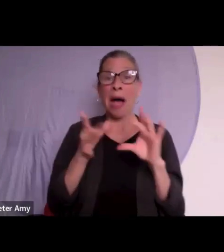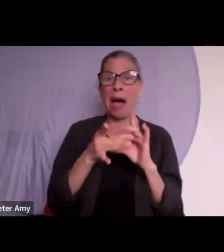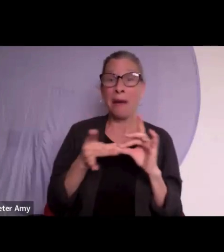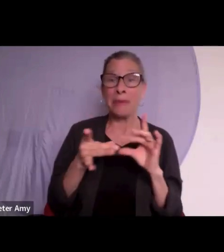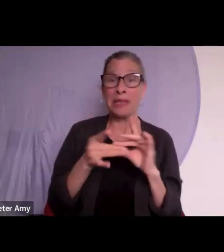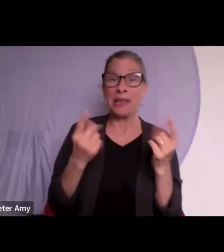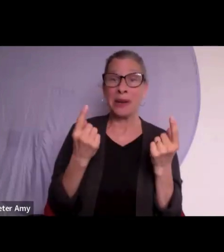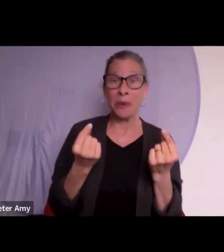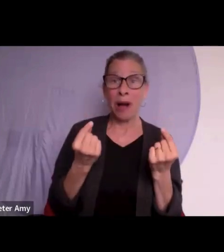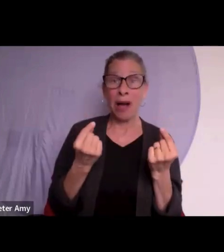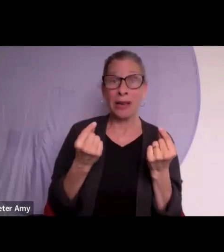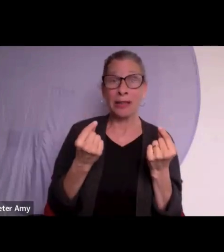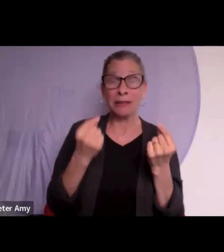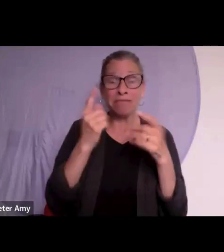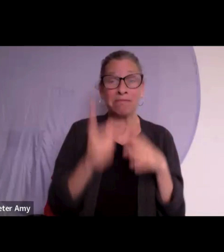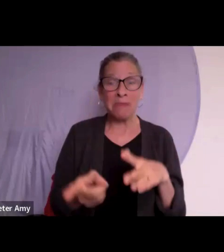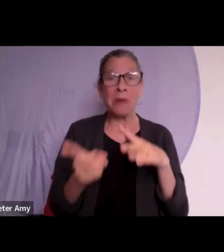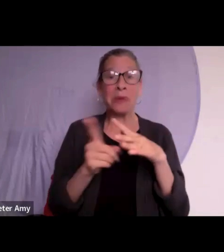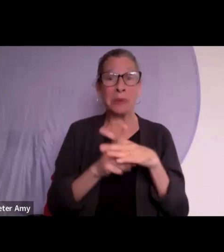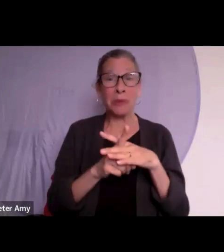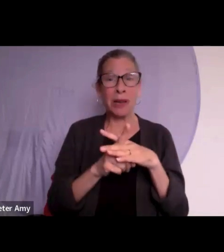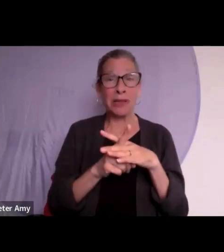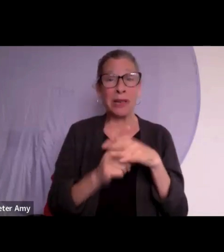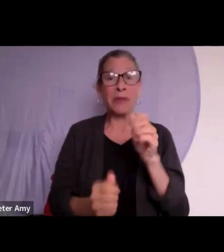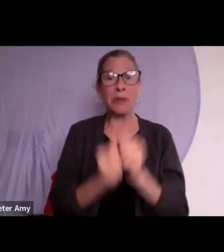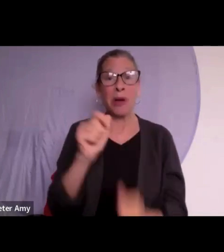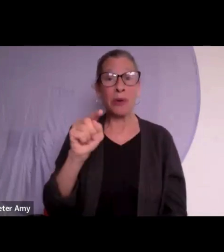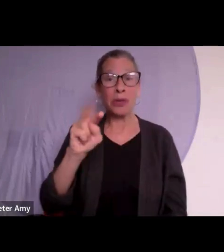present for most of the Troy's presentation, this last